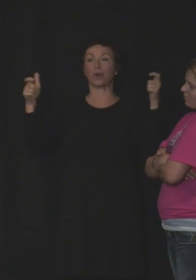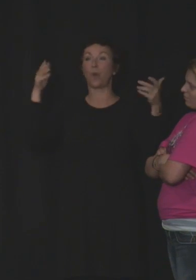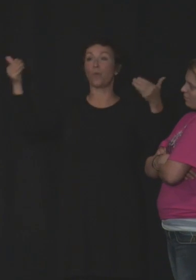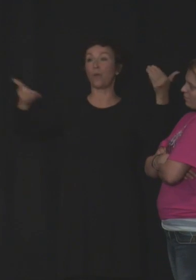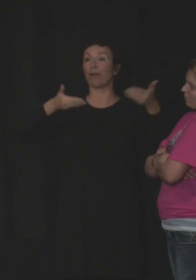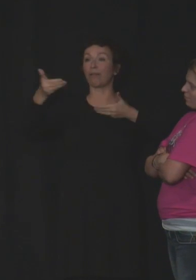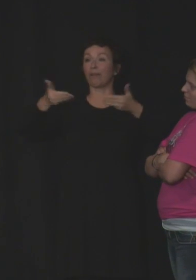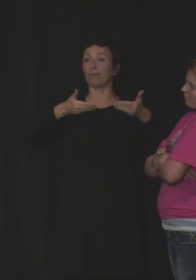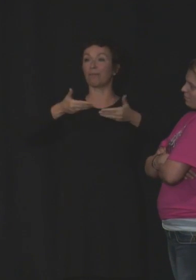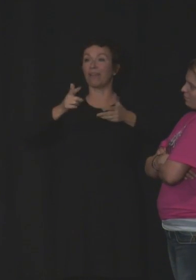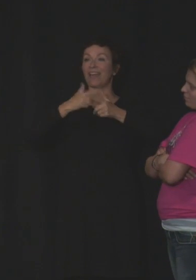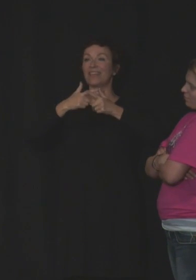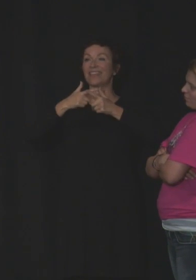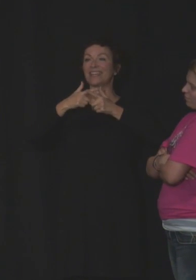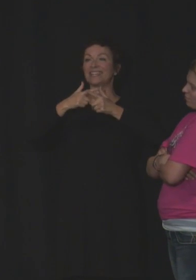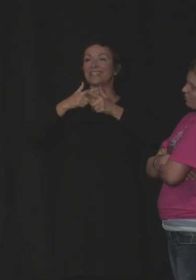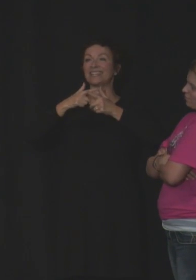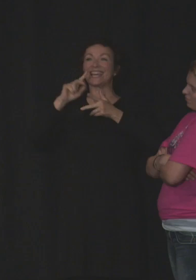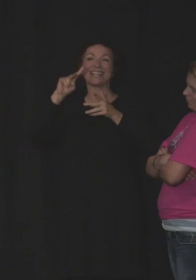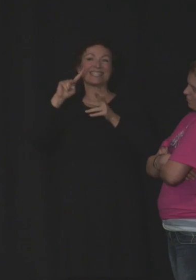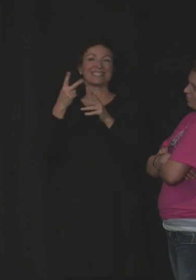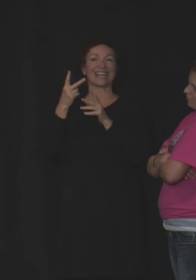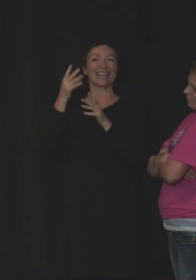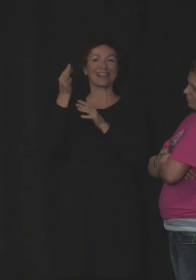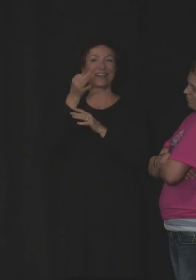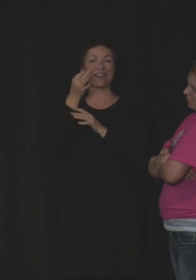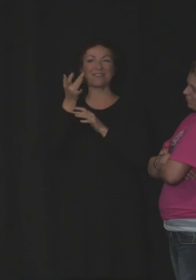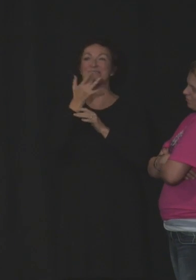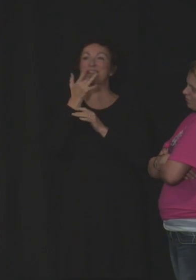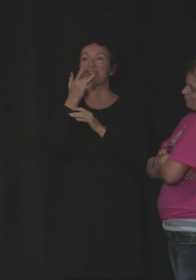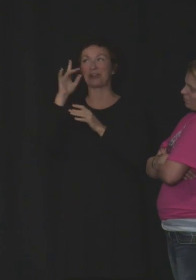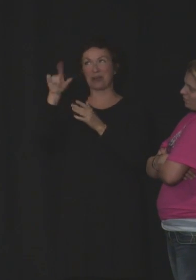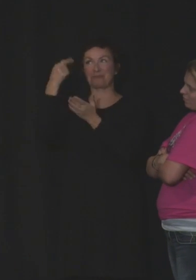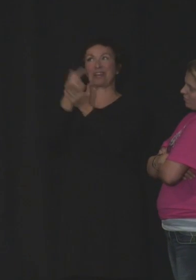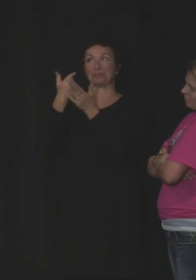and then graduation when they leave. And